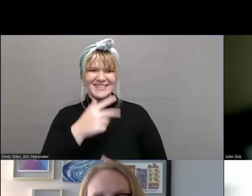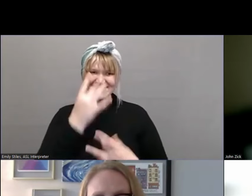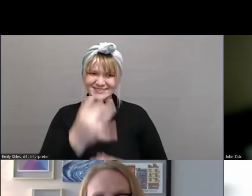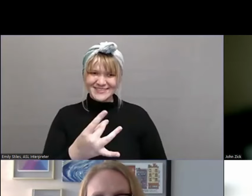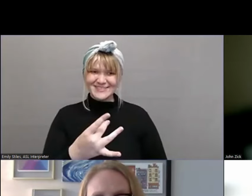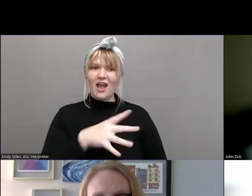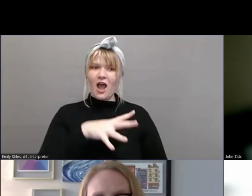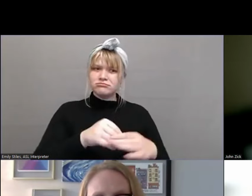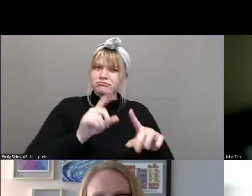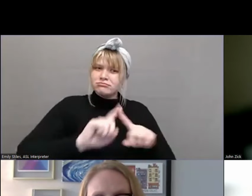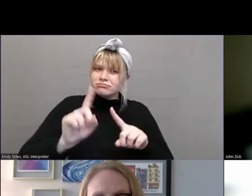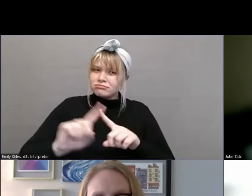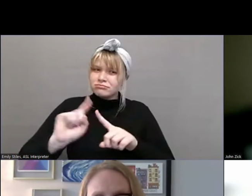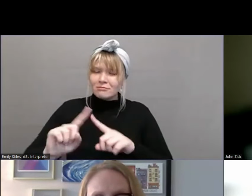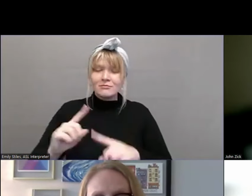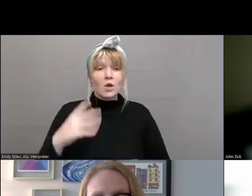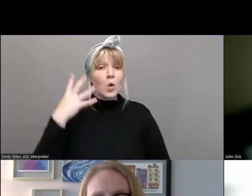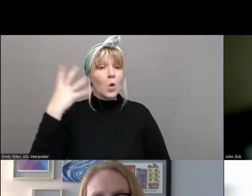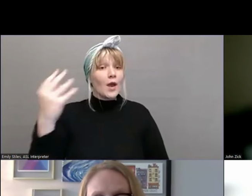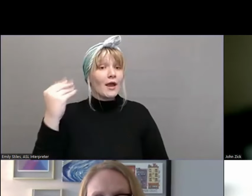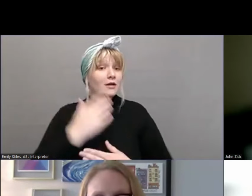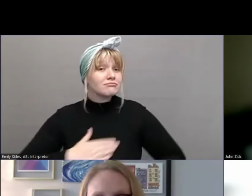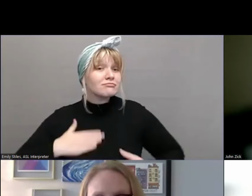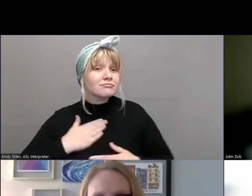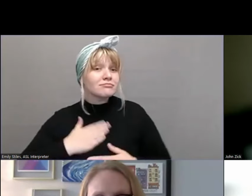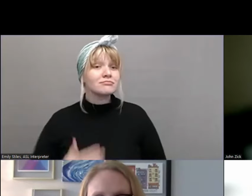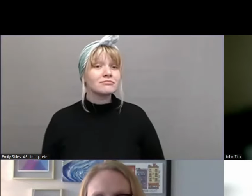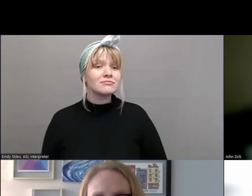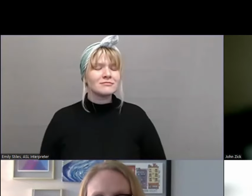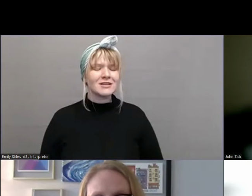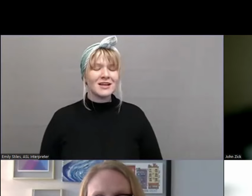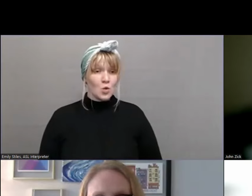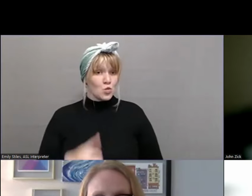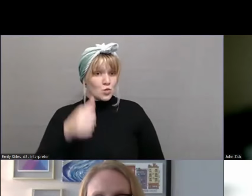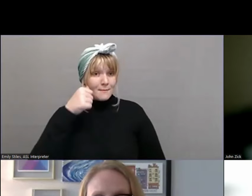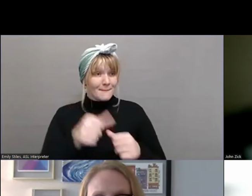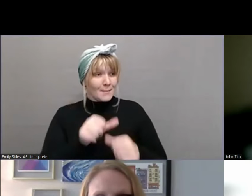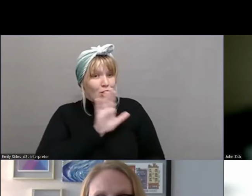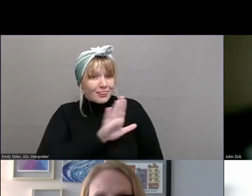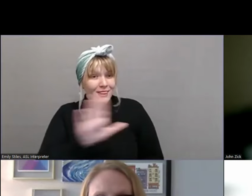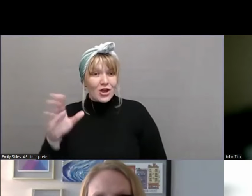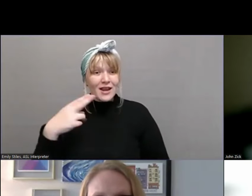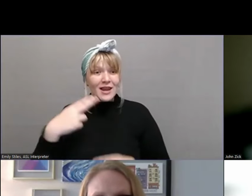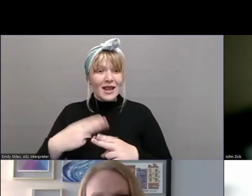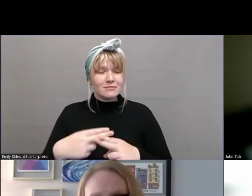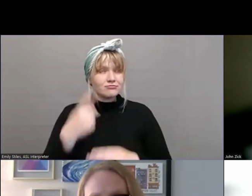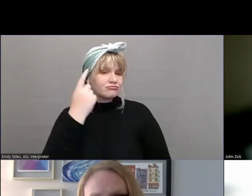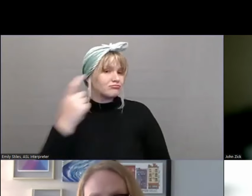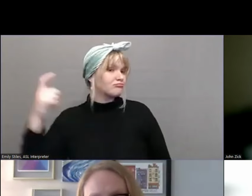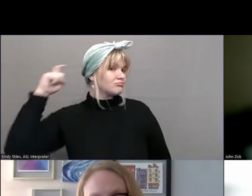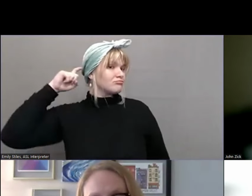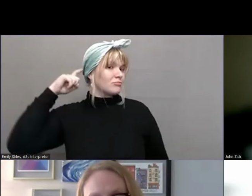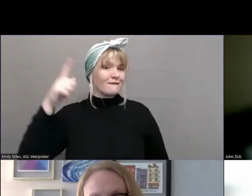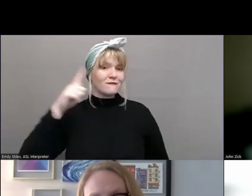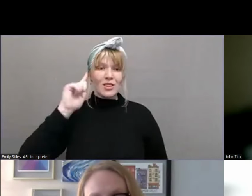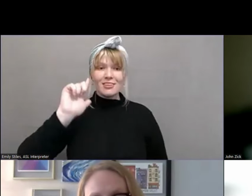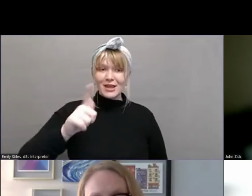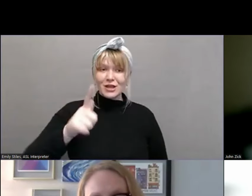Remember their names; keep it in your back pocket in case something comes up. So many big things can grow from those partnerships.